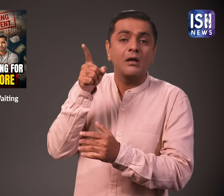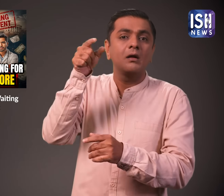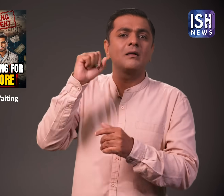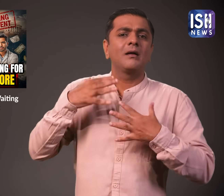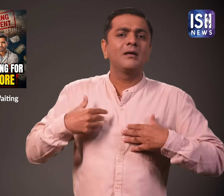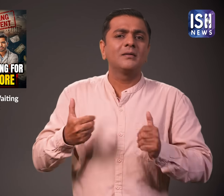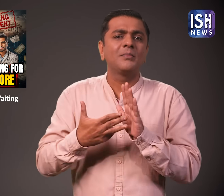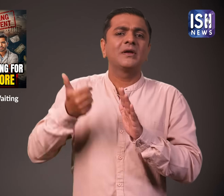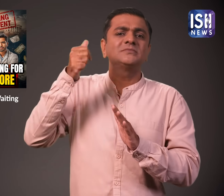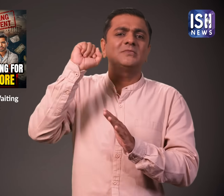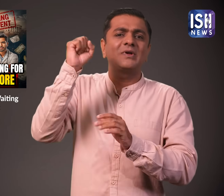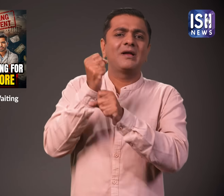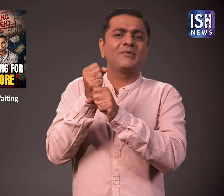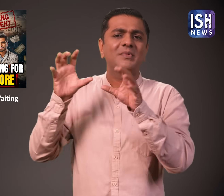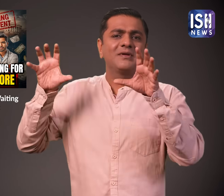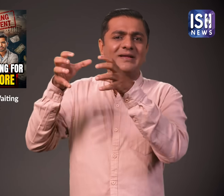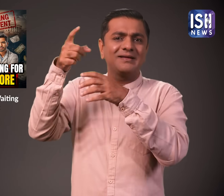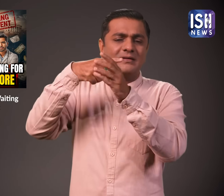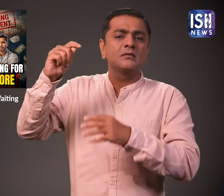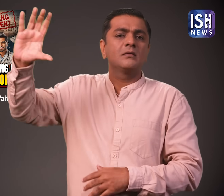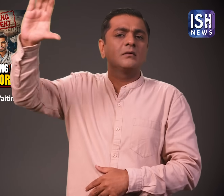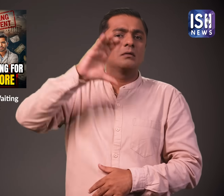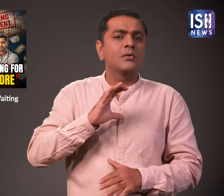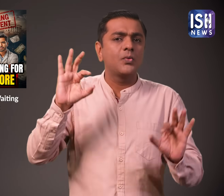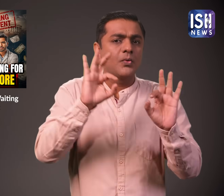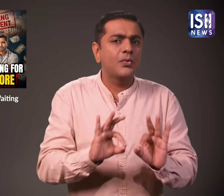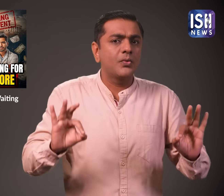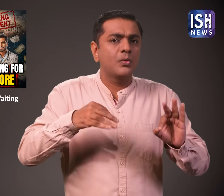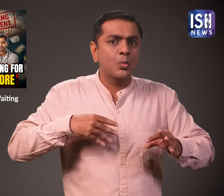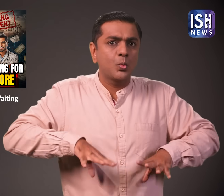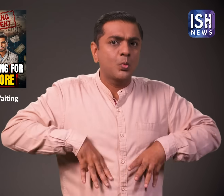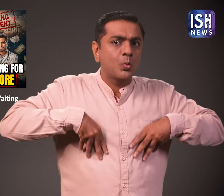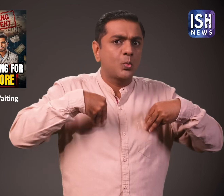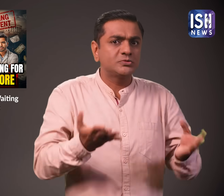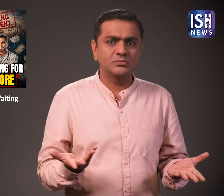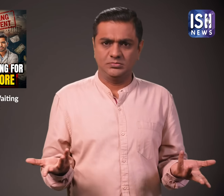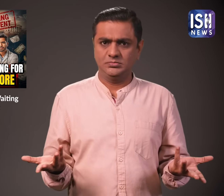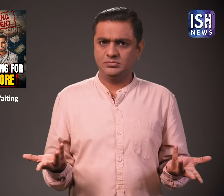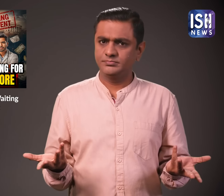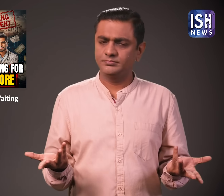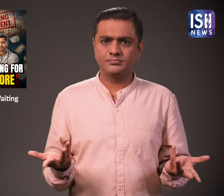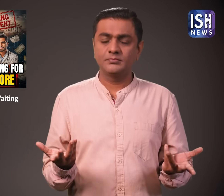The Health Ministry said the government hasn’t paid private hospitals for treatments under the scheme.